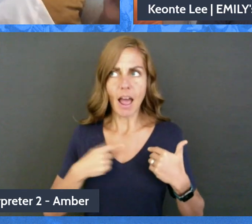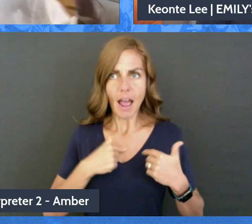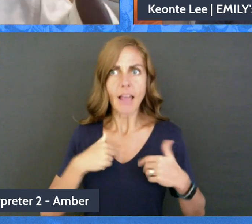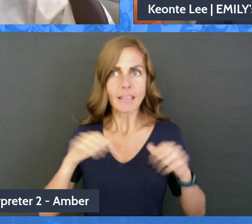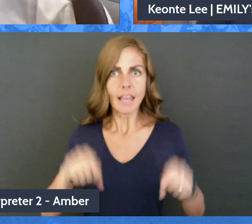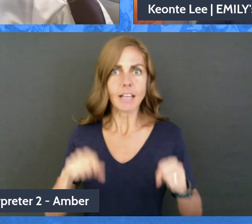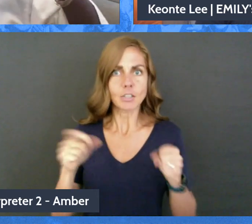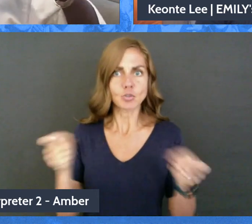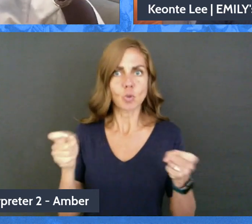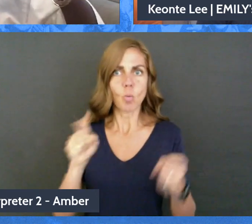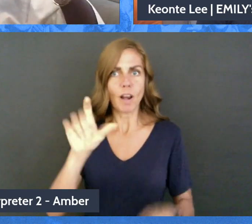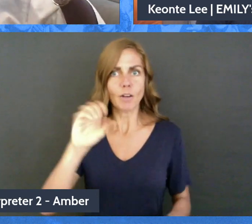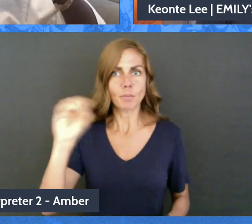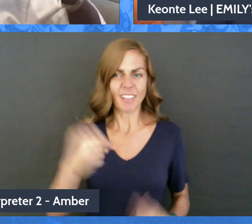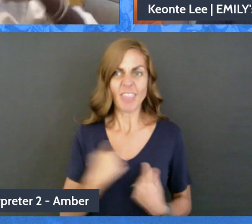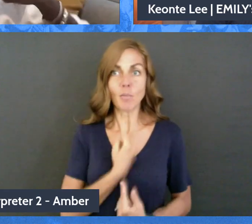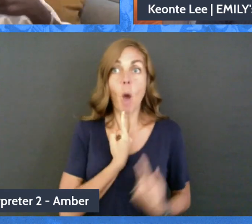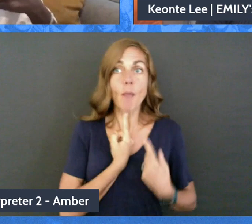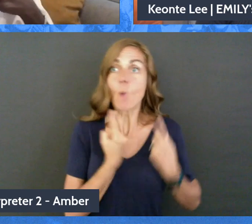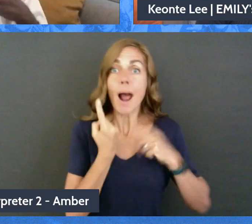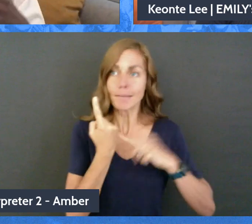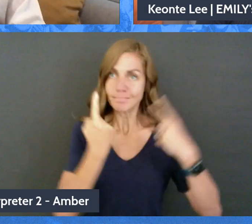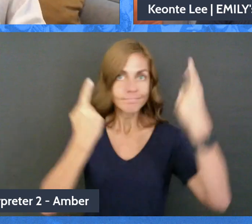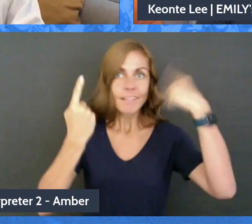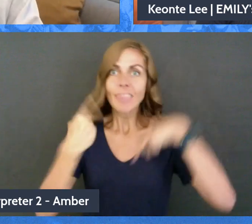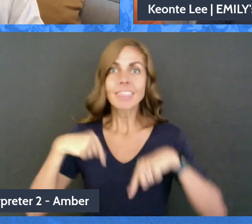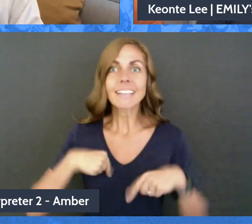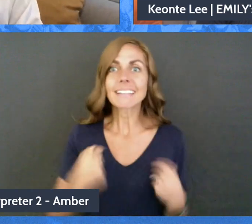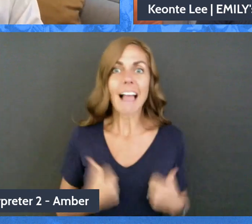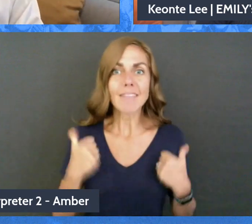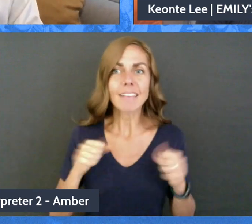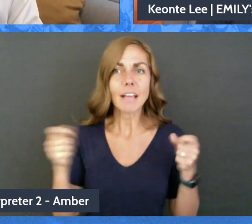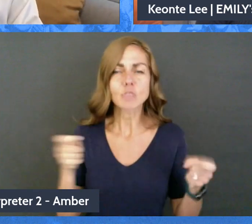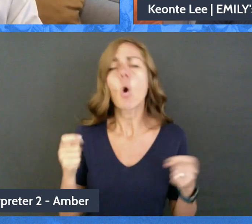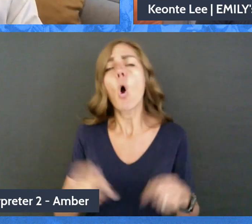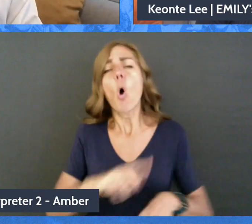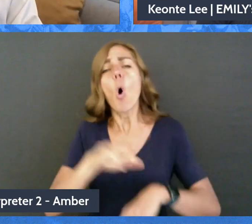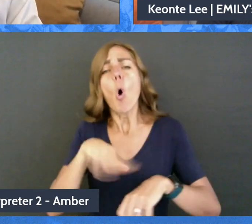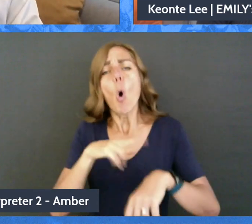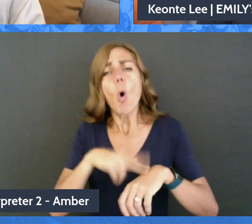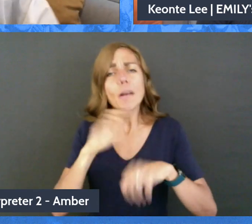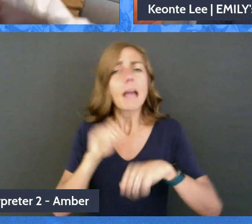It's just this one, it's just this one. Of course I can effect change in the others,